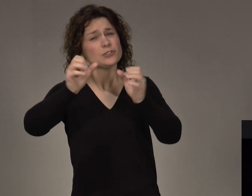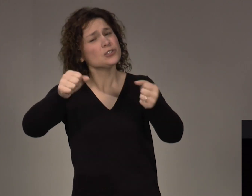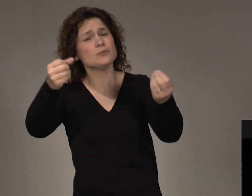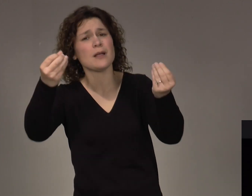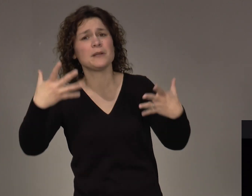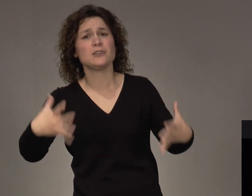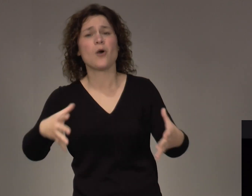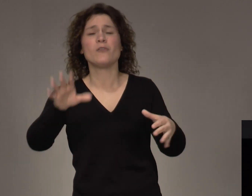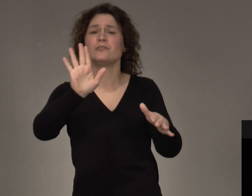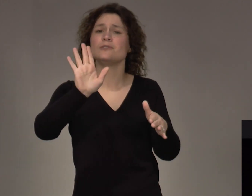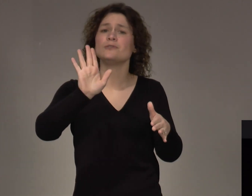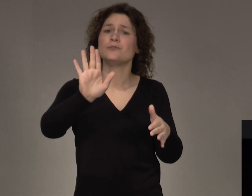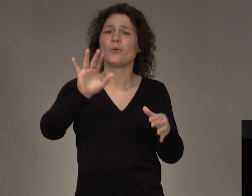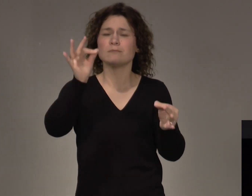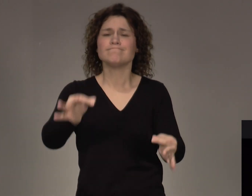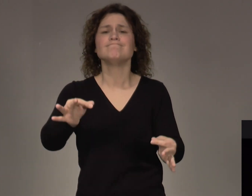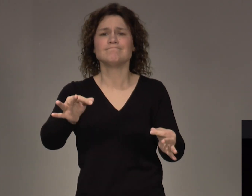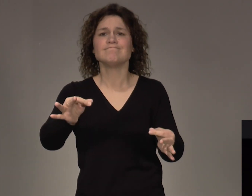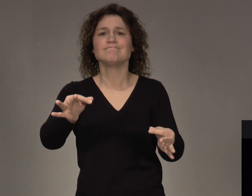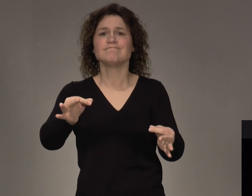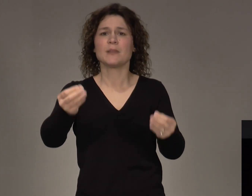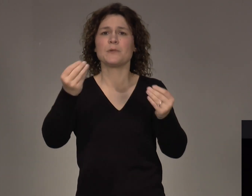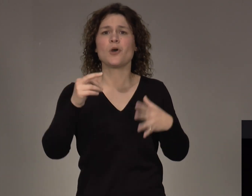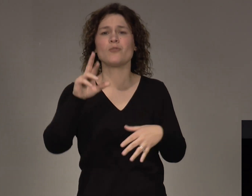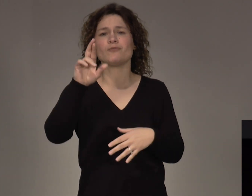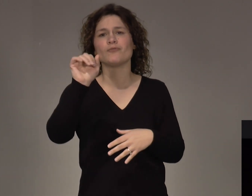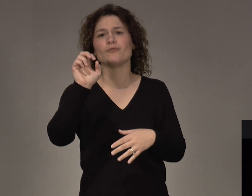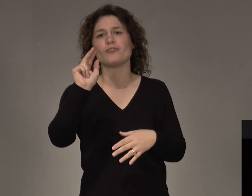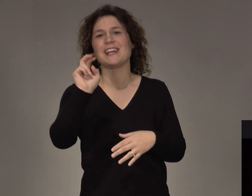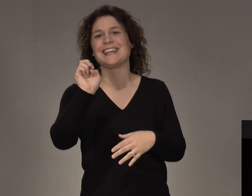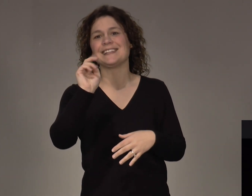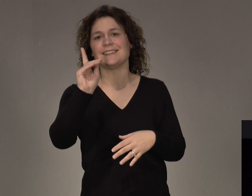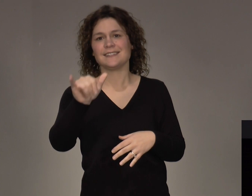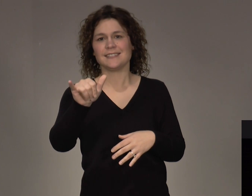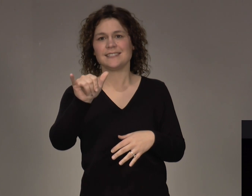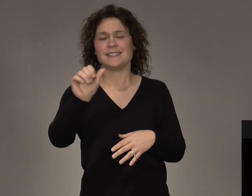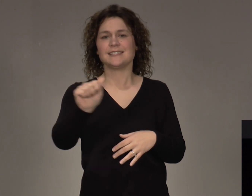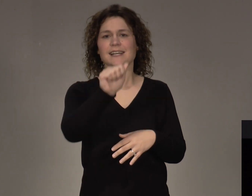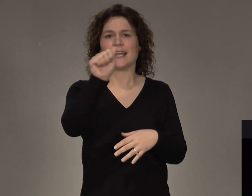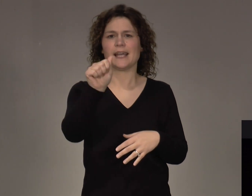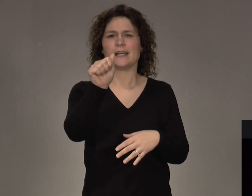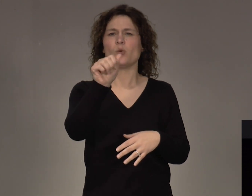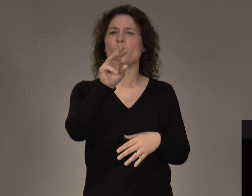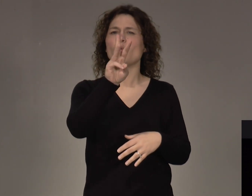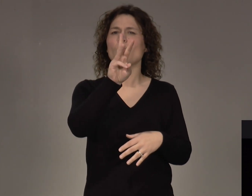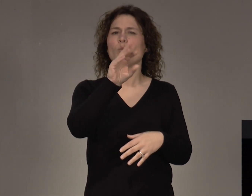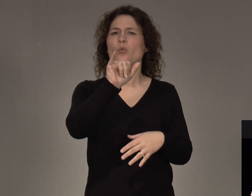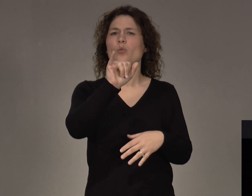Randy at windsorroad dot org--Randy at windsorroad dot org. I will follow up and we